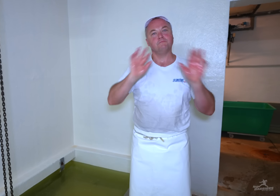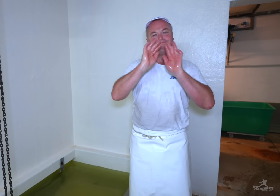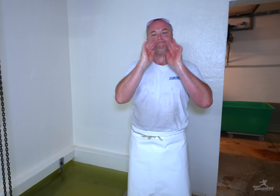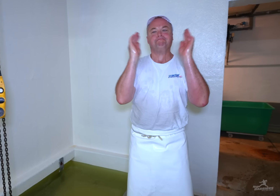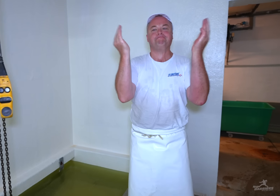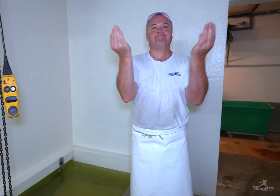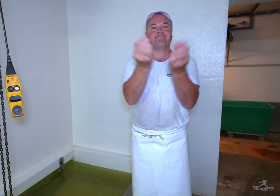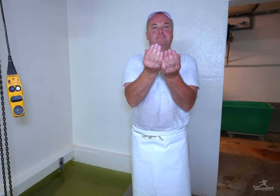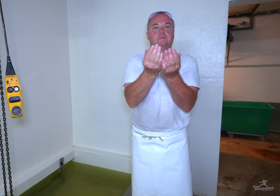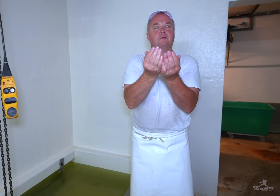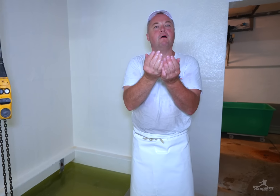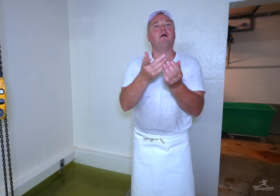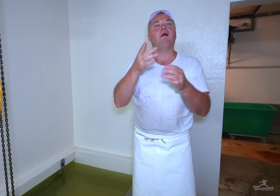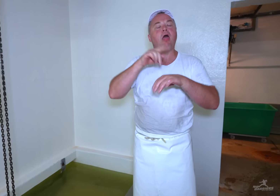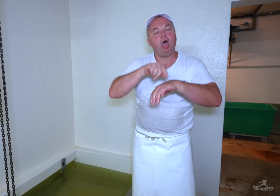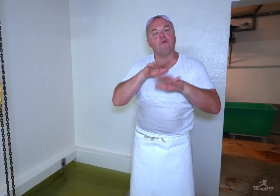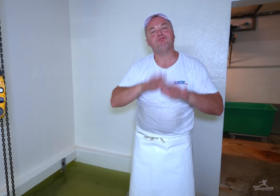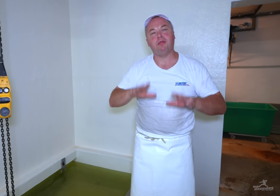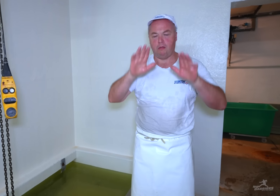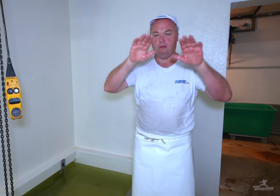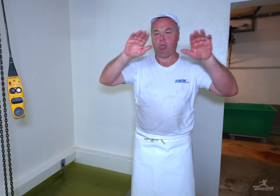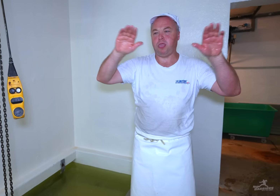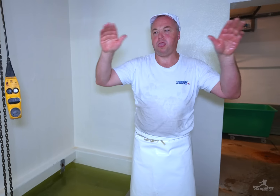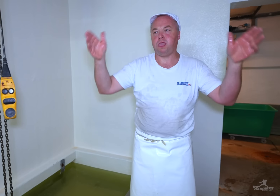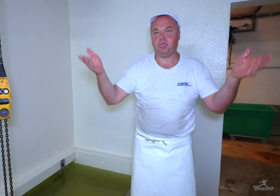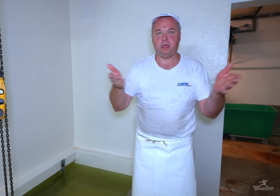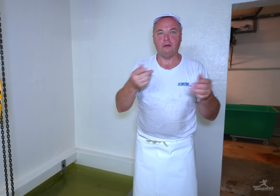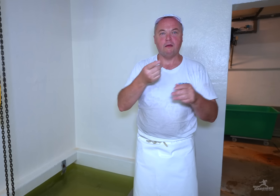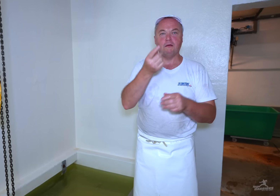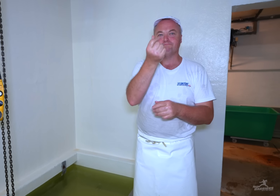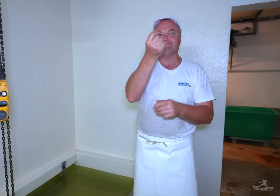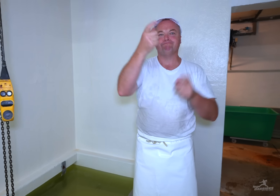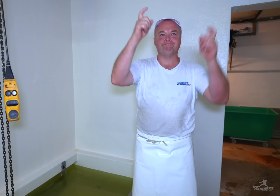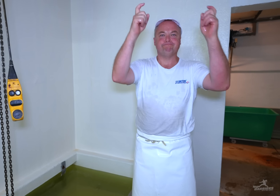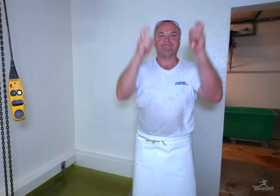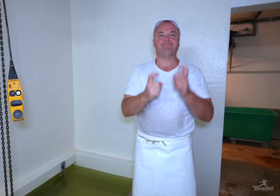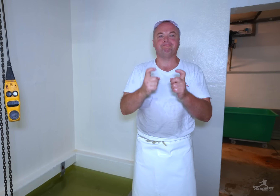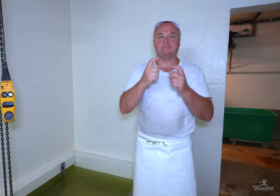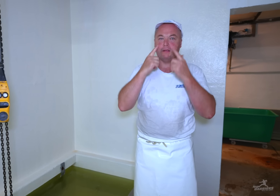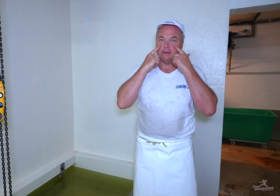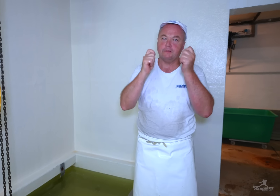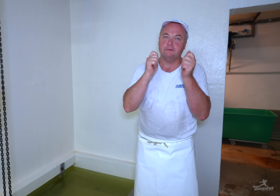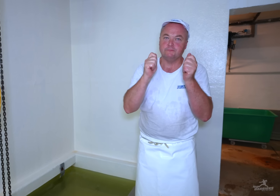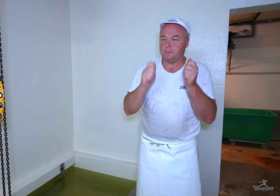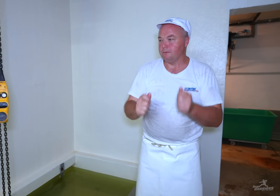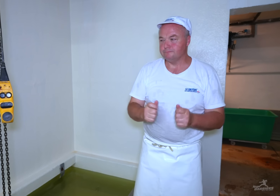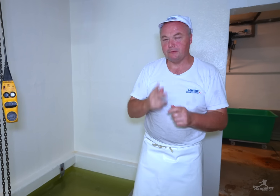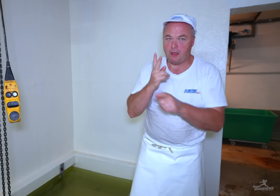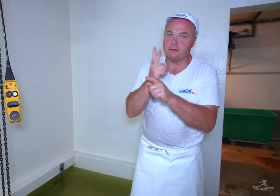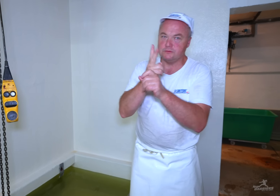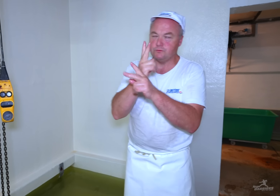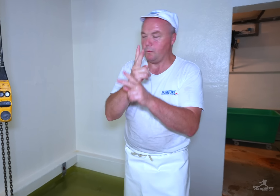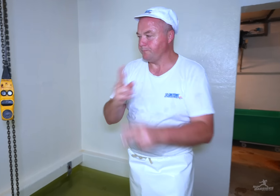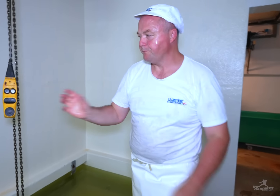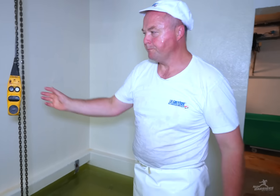a sludge instead of staying firm, it will lose its cash value. So we have to be careful.